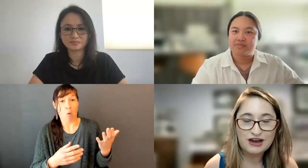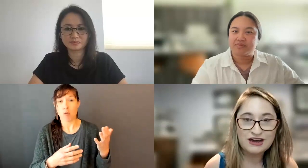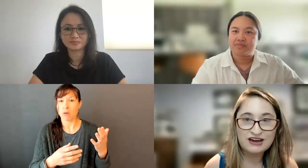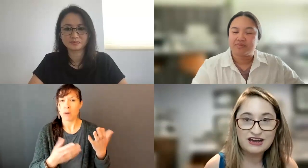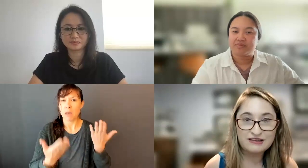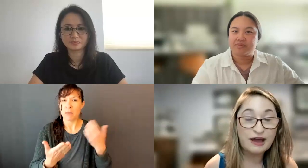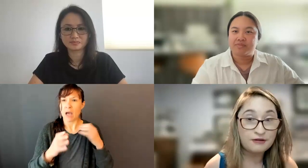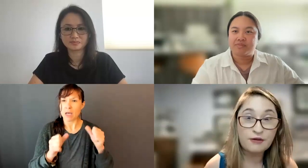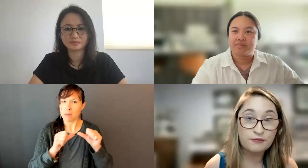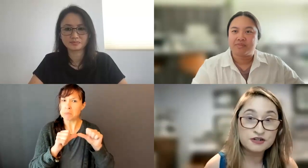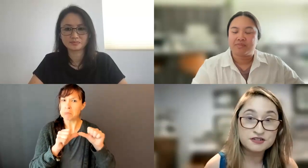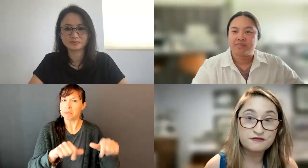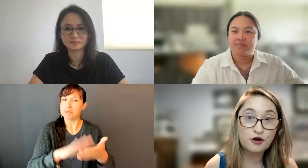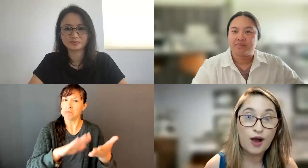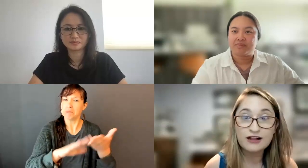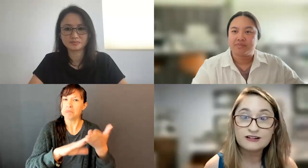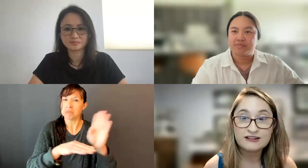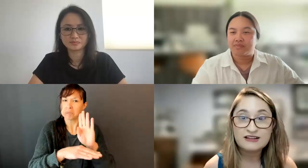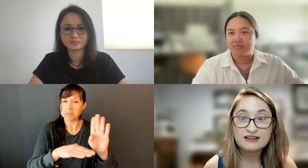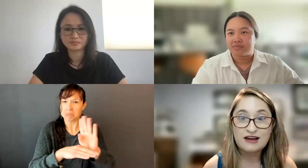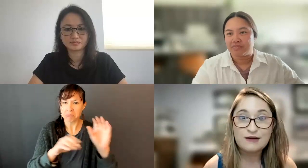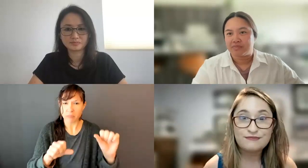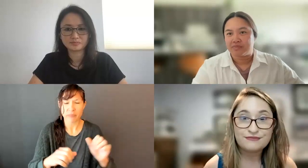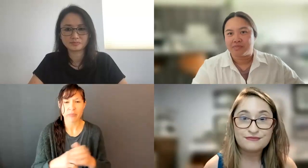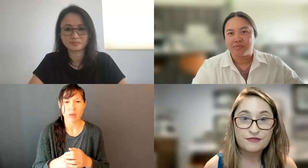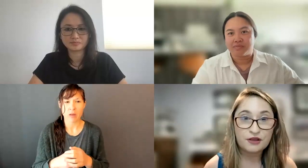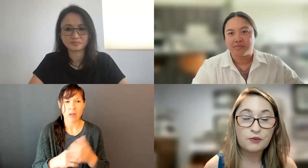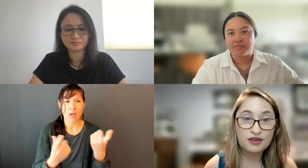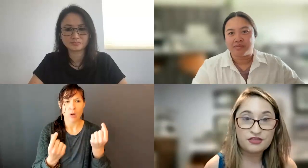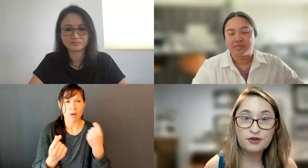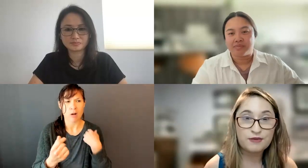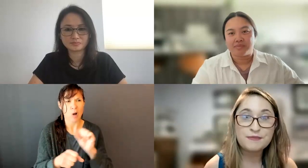So I worked for a while, you know, with my business,